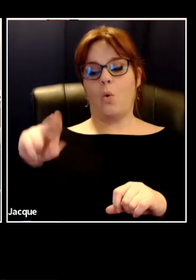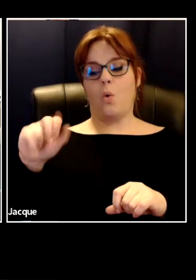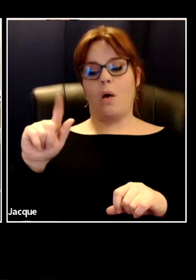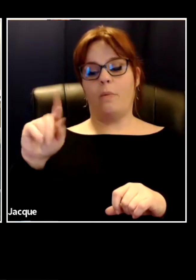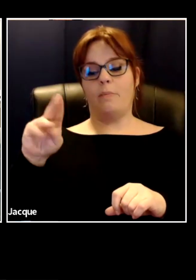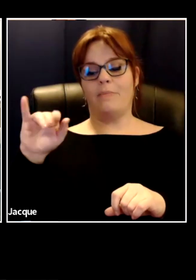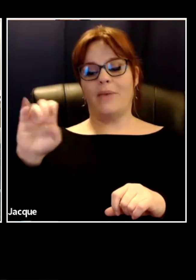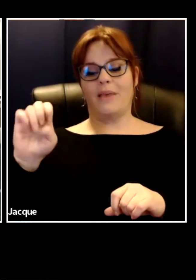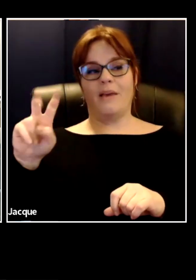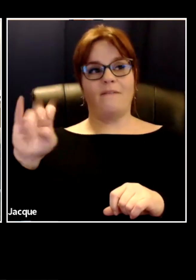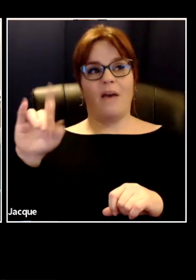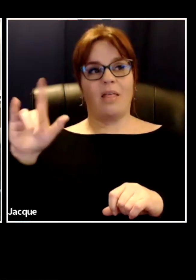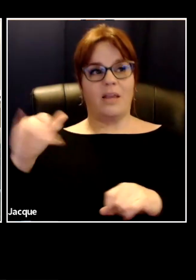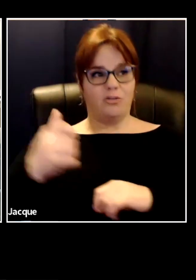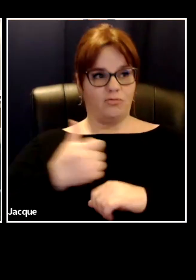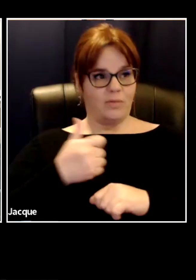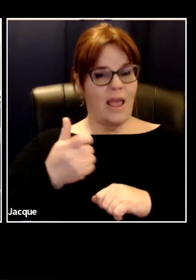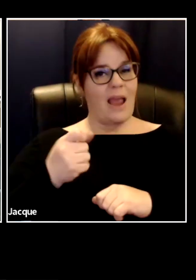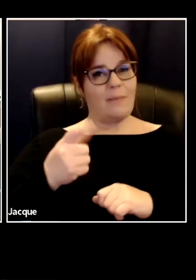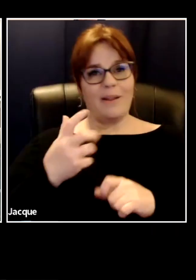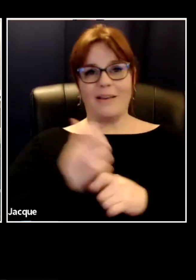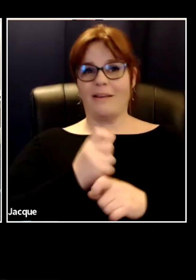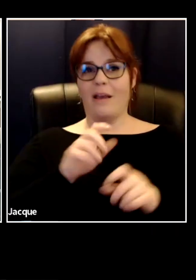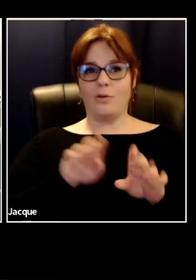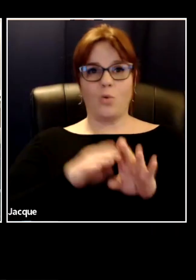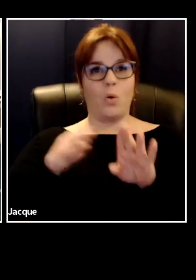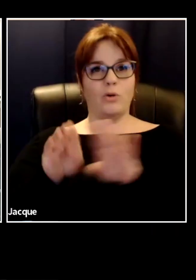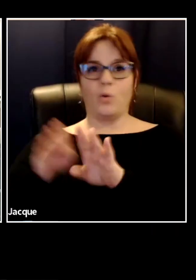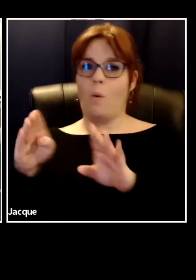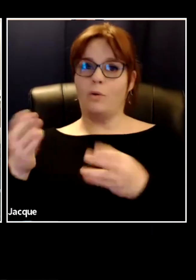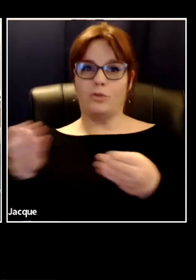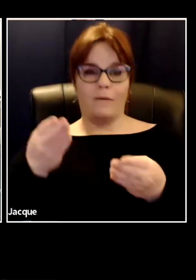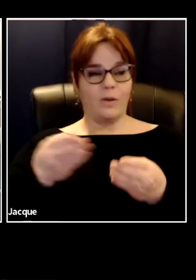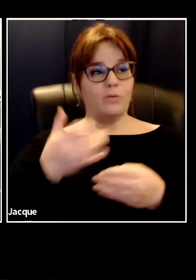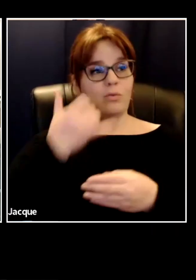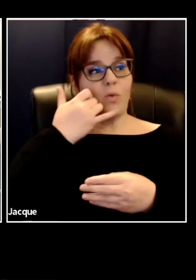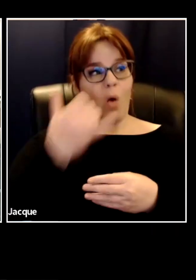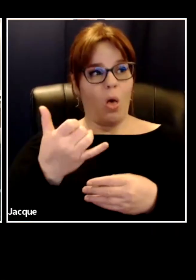Anyone can get door-to-door service. You call maybe Oliver will come pick you up within 10